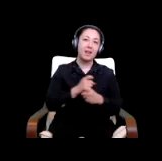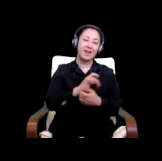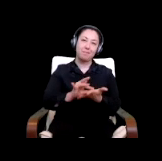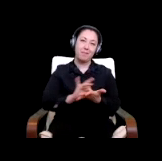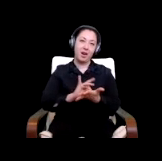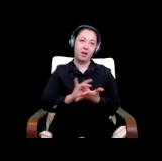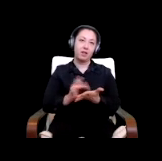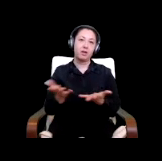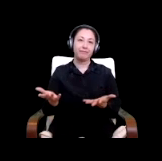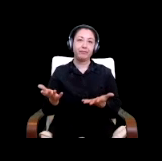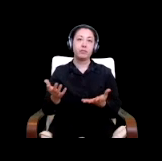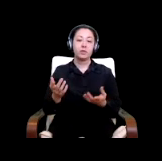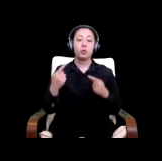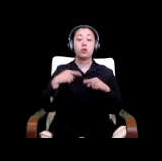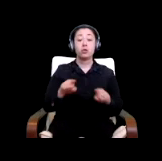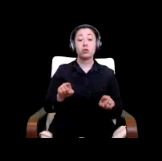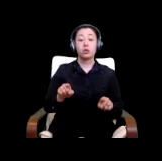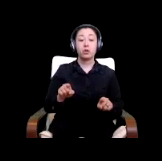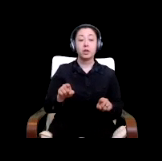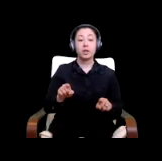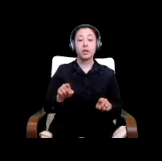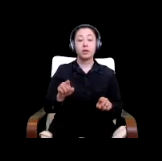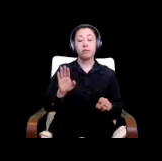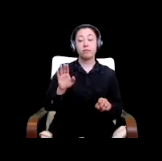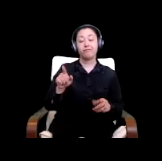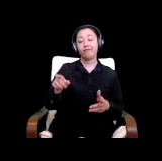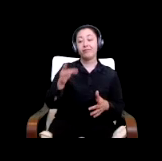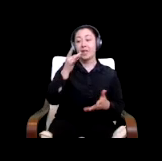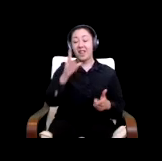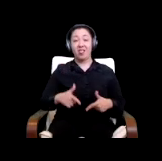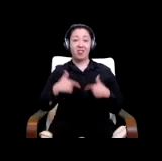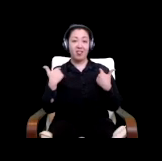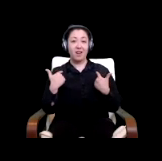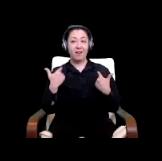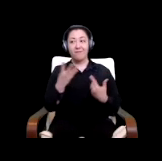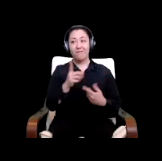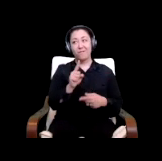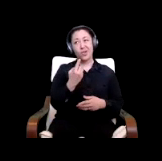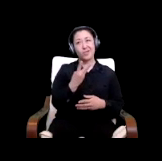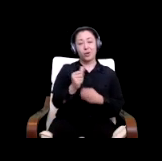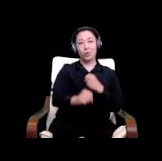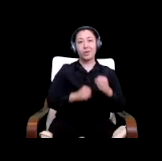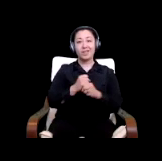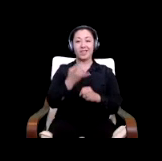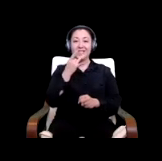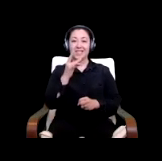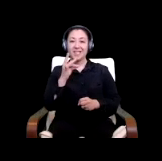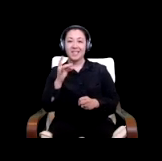the first several years of life, these kids are undergoing numerous hospitalizations,